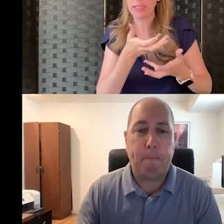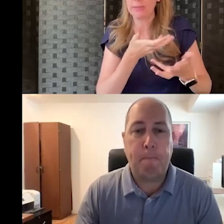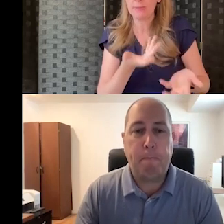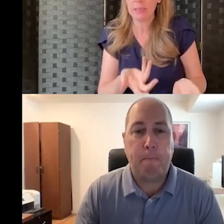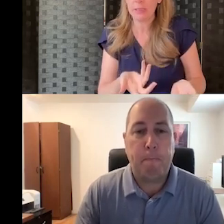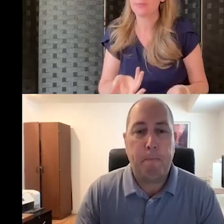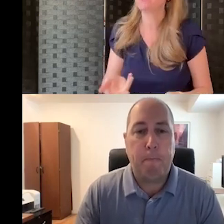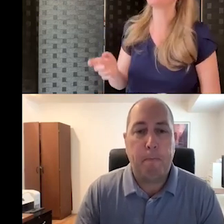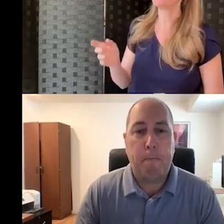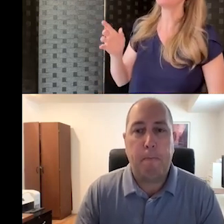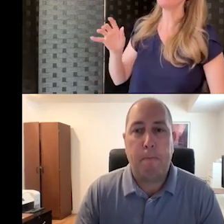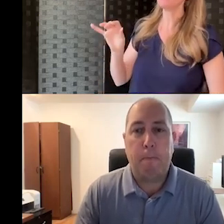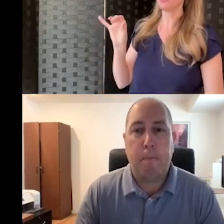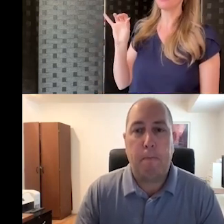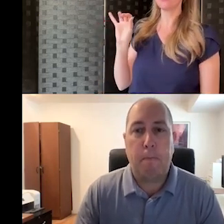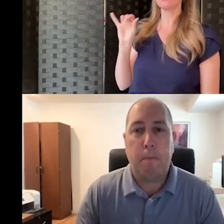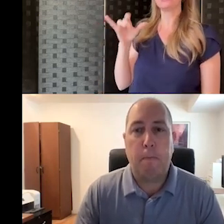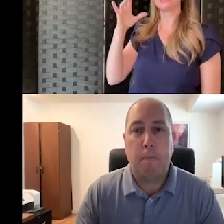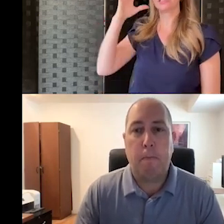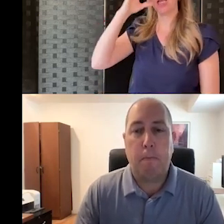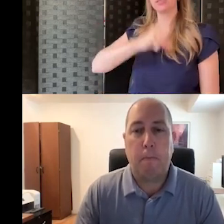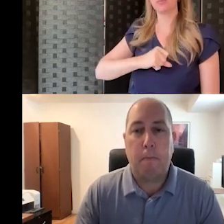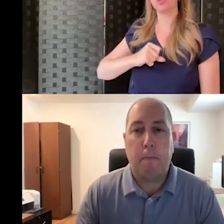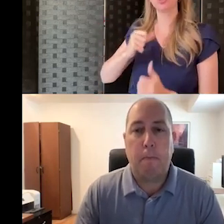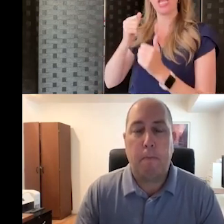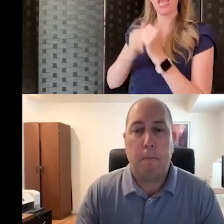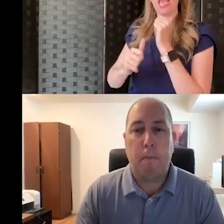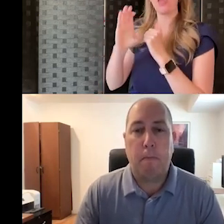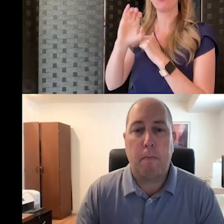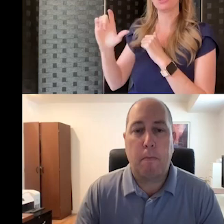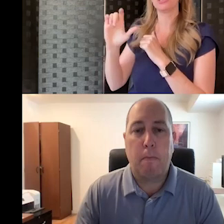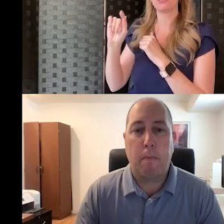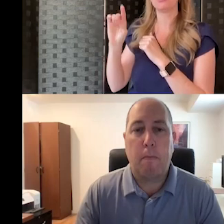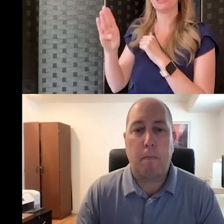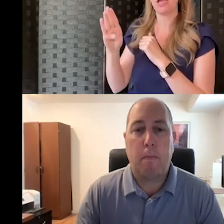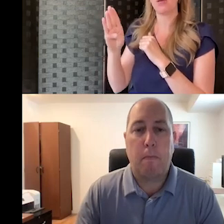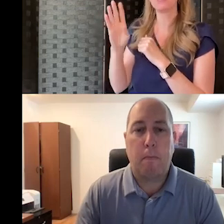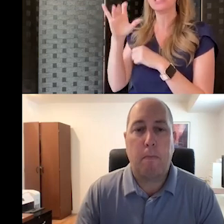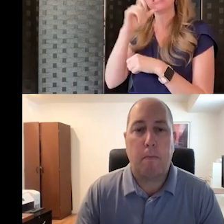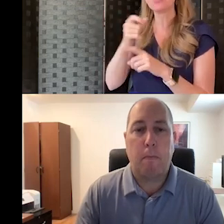Adrian: That is an assumption that every cell is an assumption by some authors. I think this